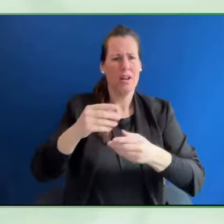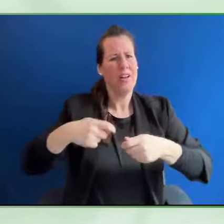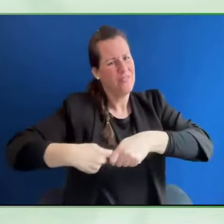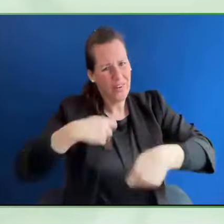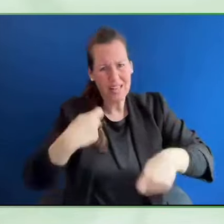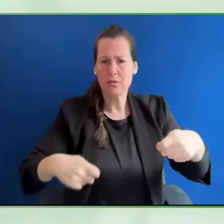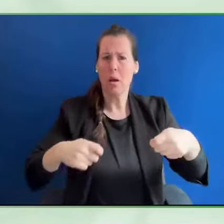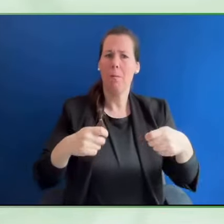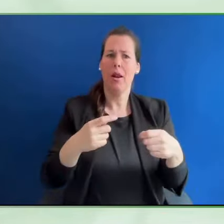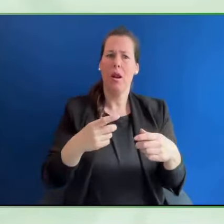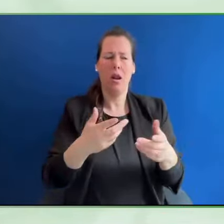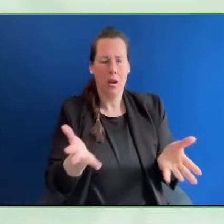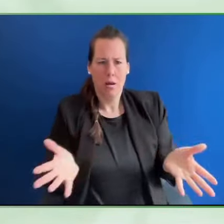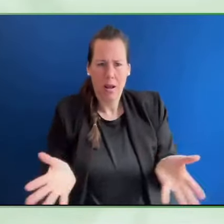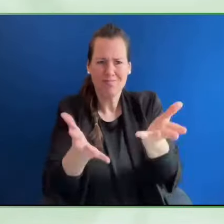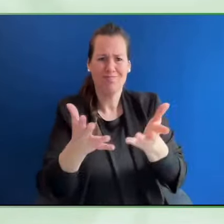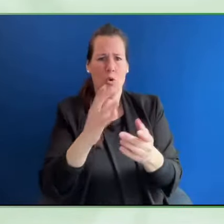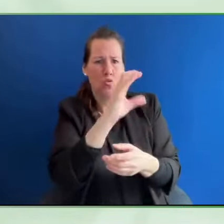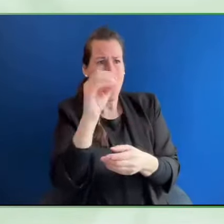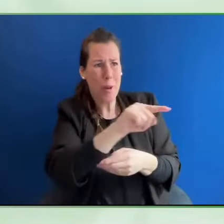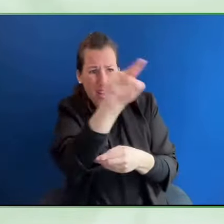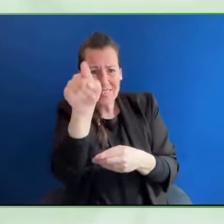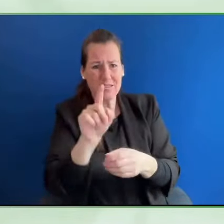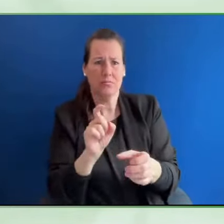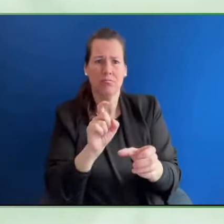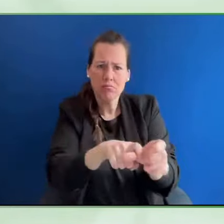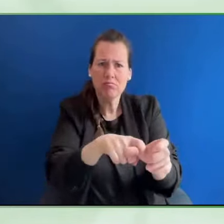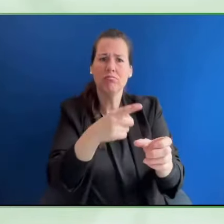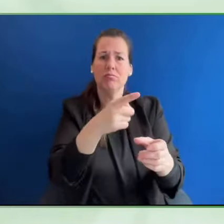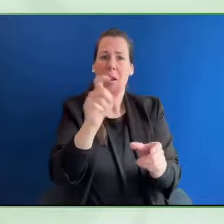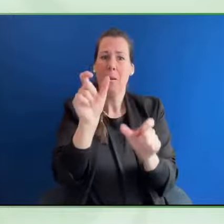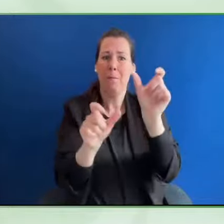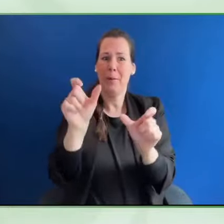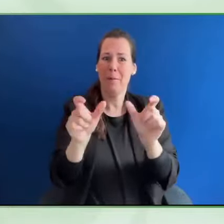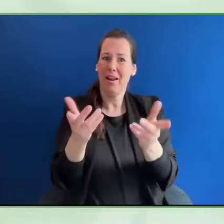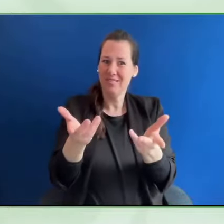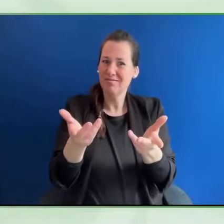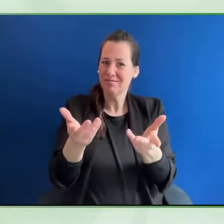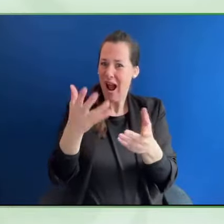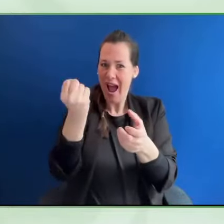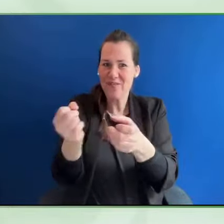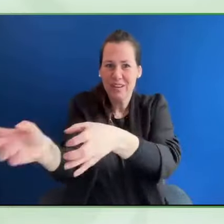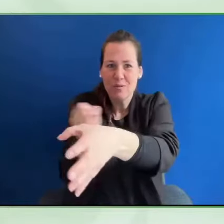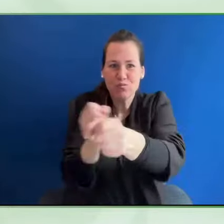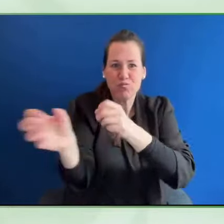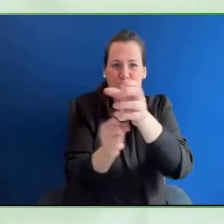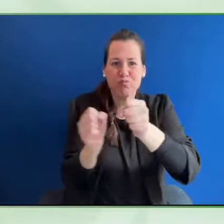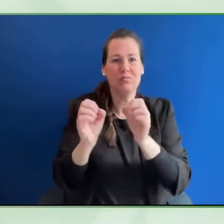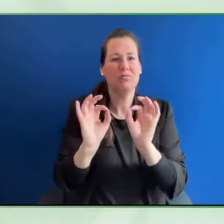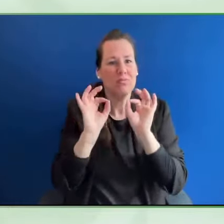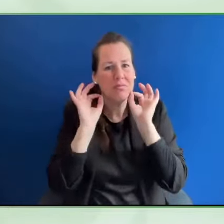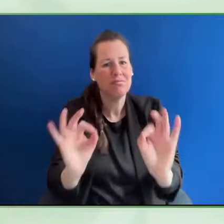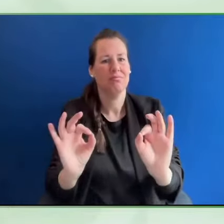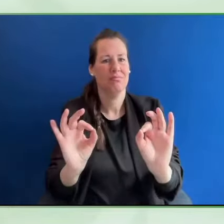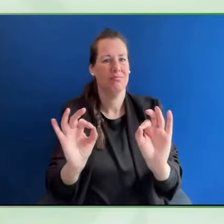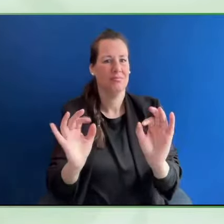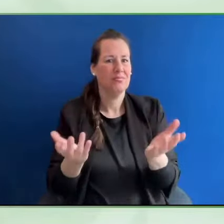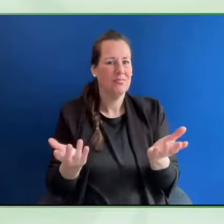It is a tricky question because Europe is very diverse terms of quality frameworks,